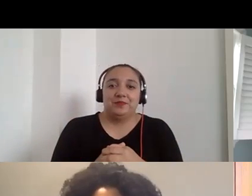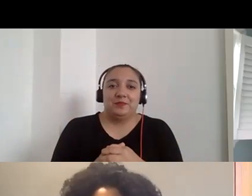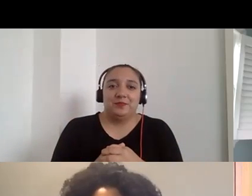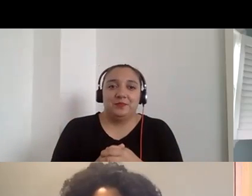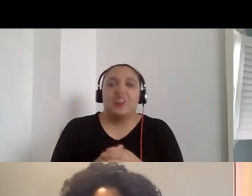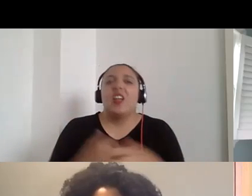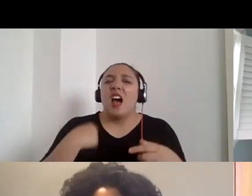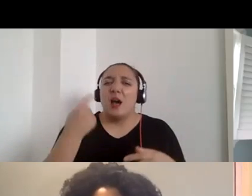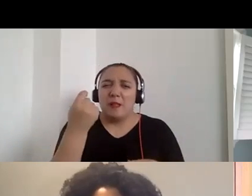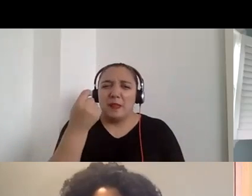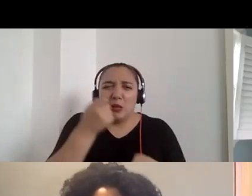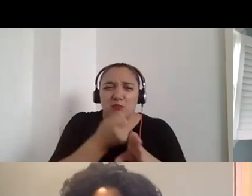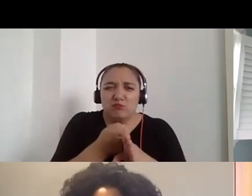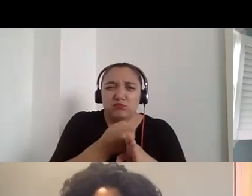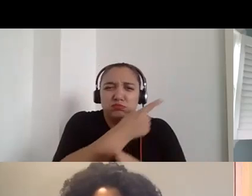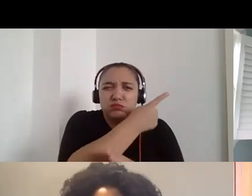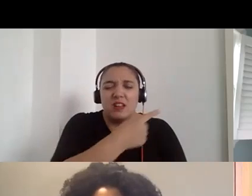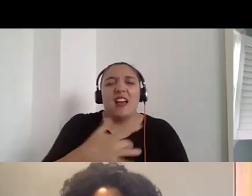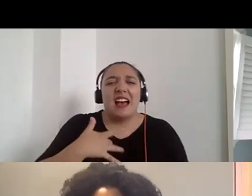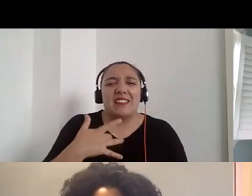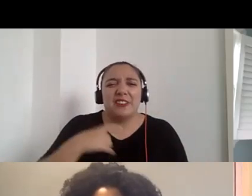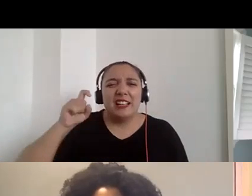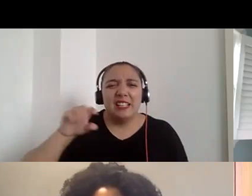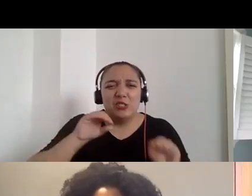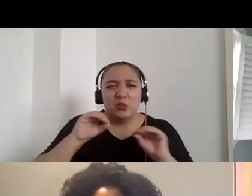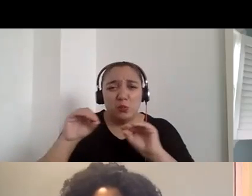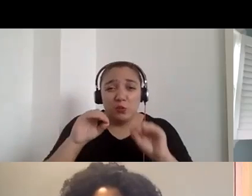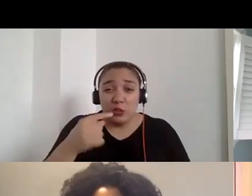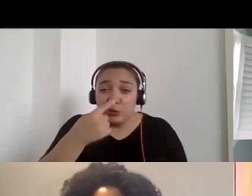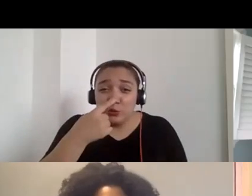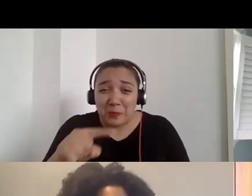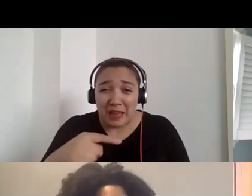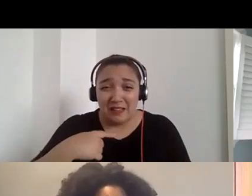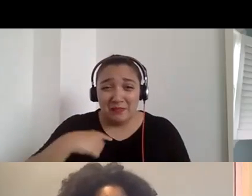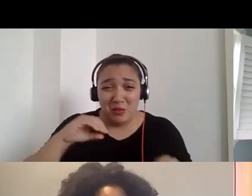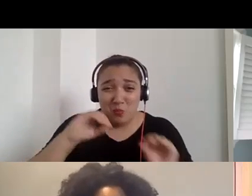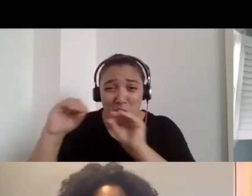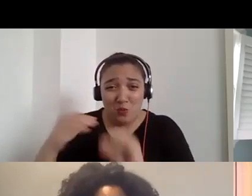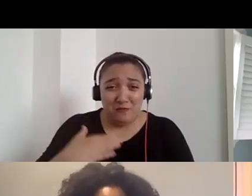I feel like I need to move, is that okay with other people? Yes? Okay.